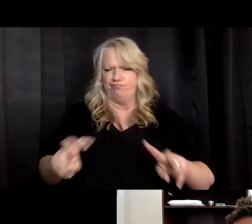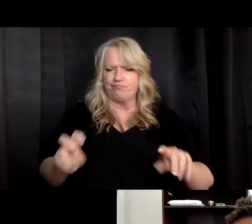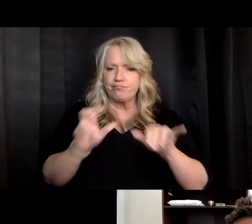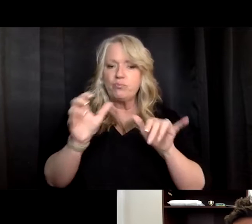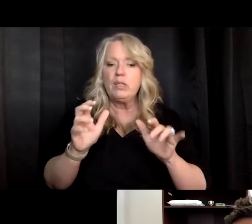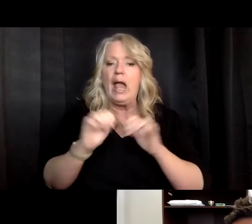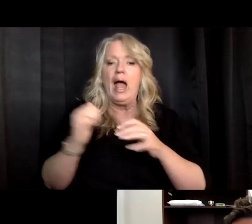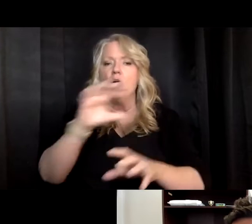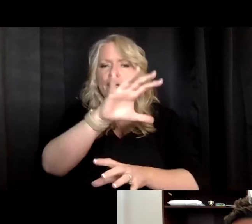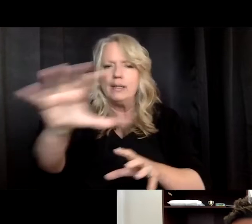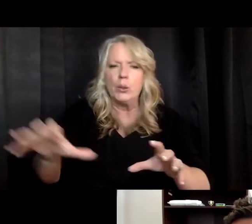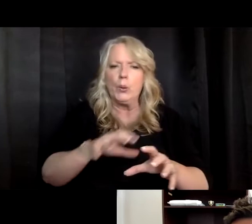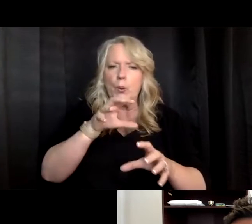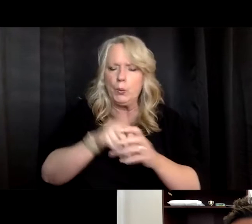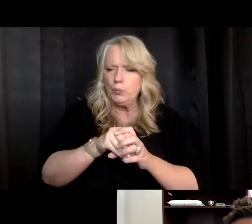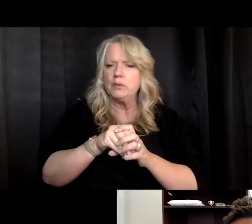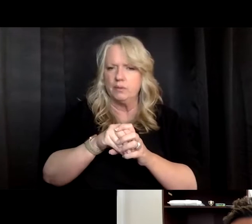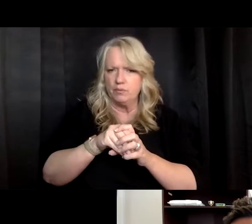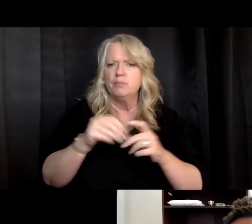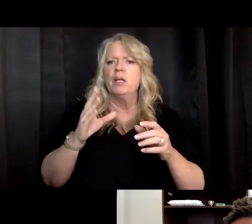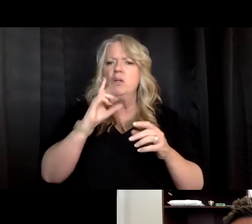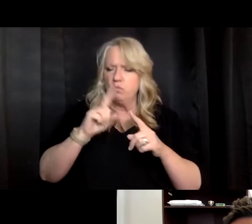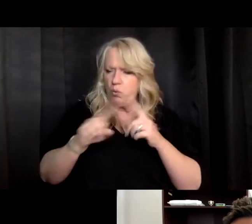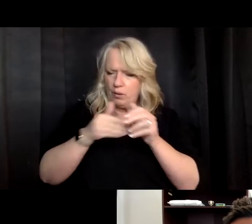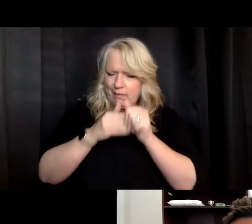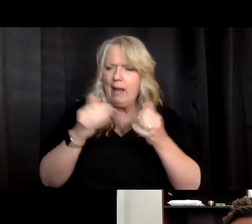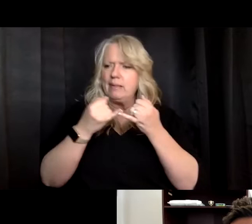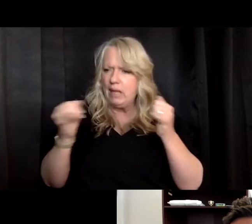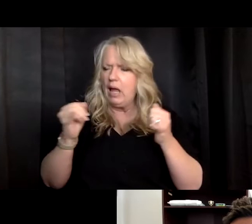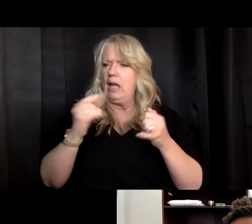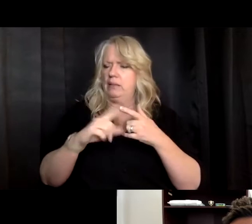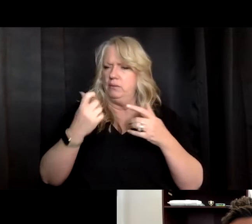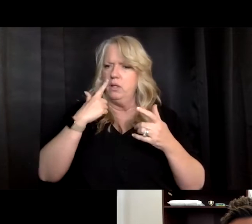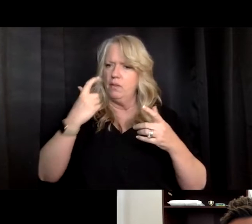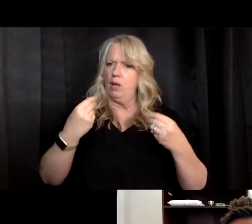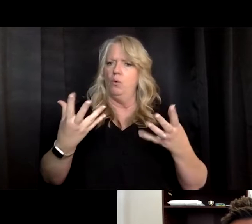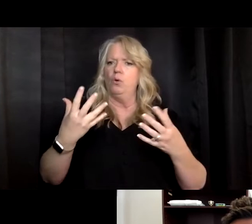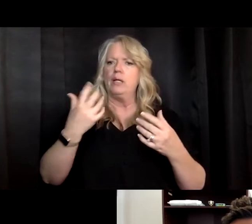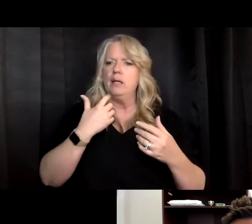BIG ONE, IS WE HAVE AN OPPORTUNITY IN DESIGNING SYSTEM S NOW TO CREATE AN INCLUSIVE APPROACH. BY DEVELOPING